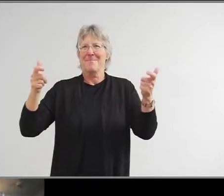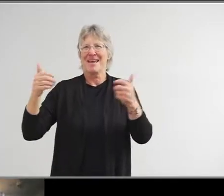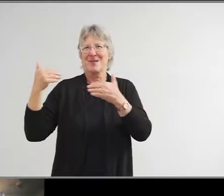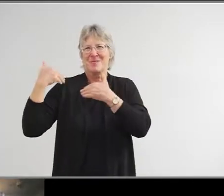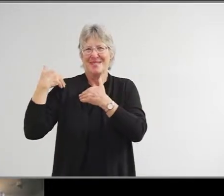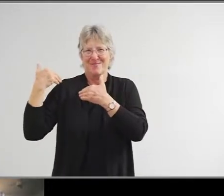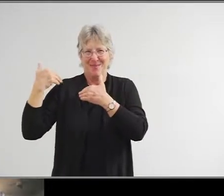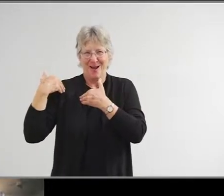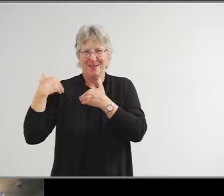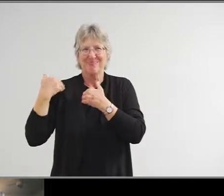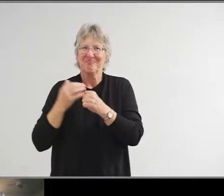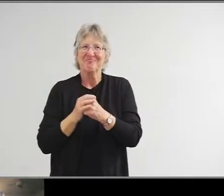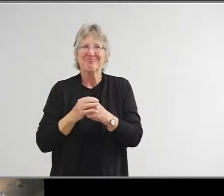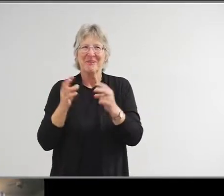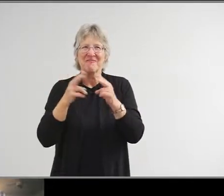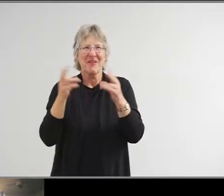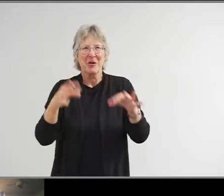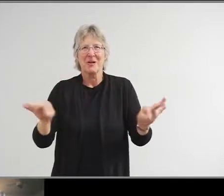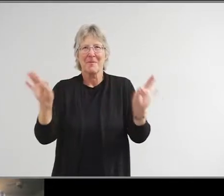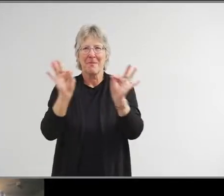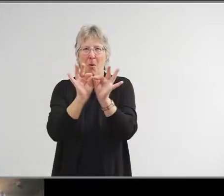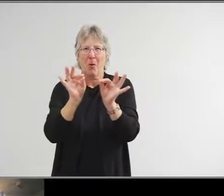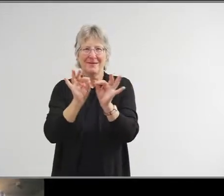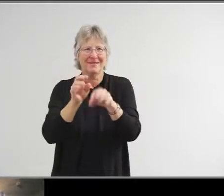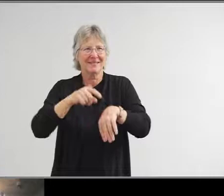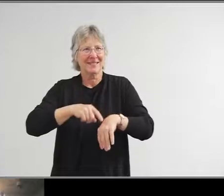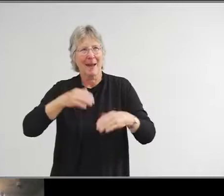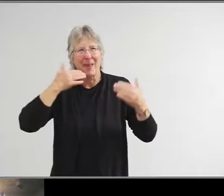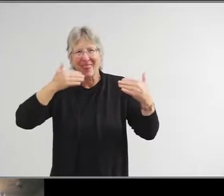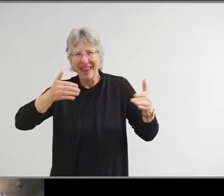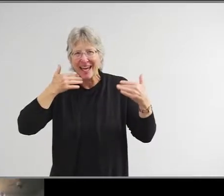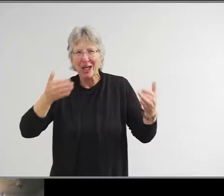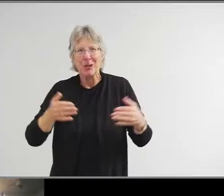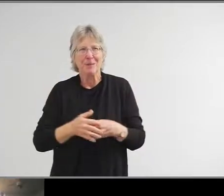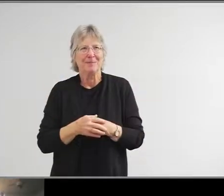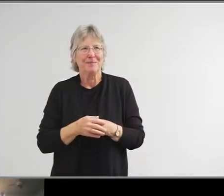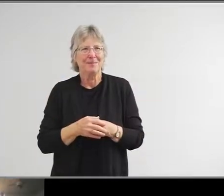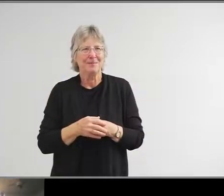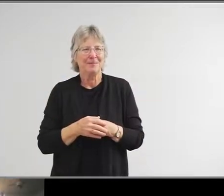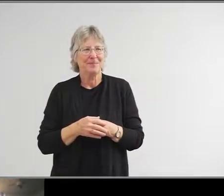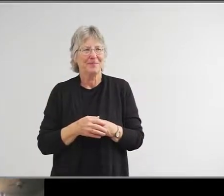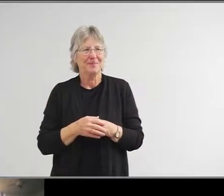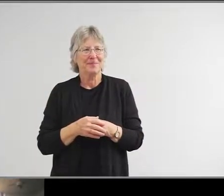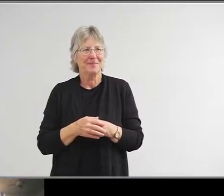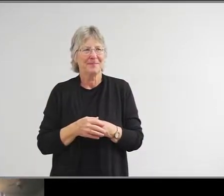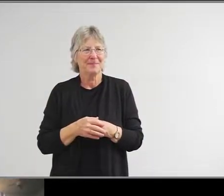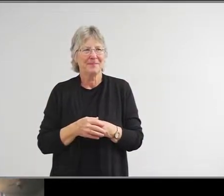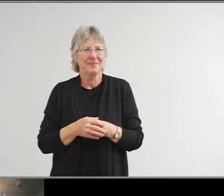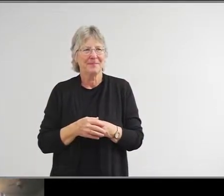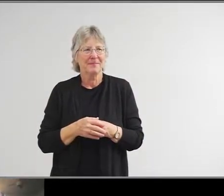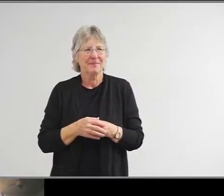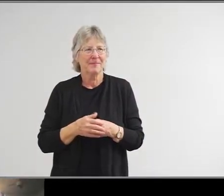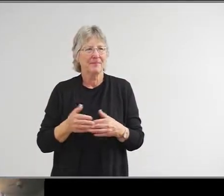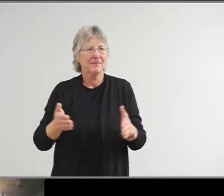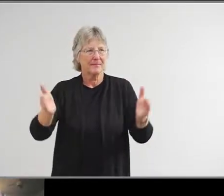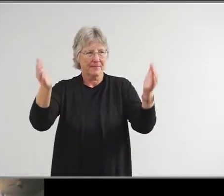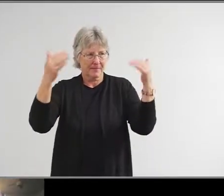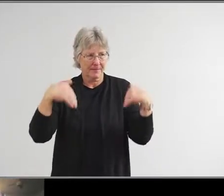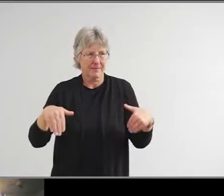at a very important time, so thank you for doing that. All right, next on the agenda we have a public hearing,